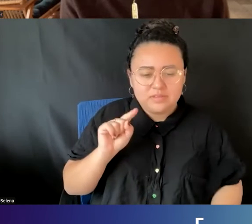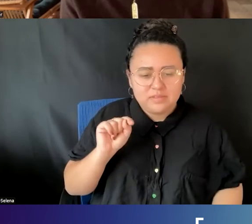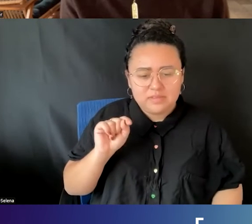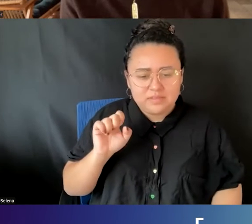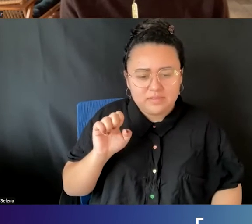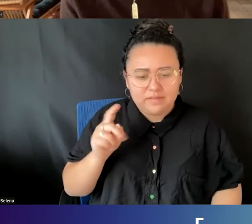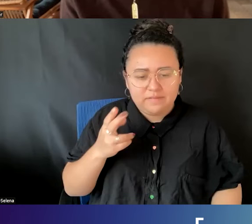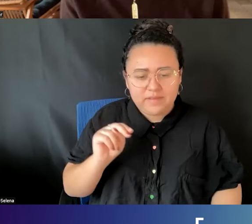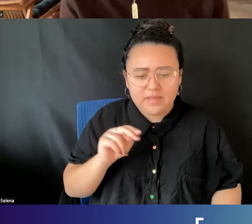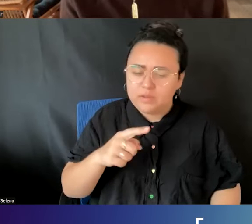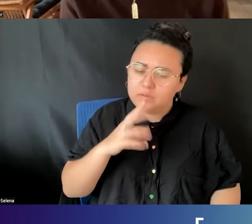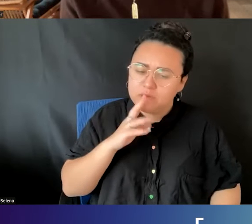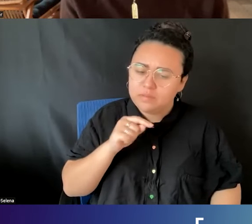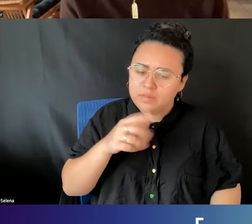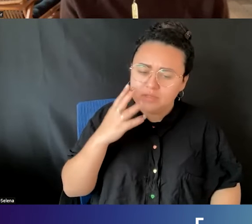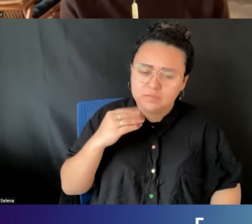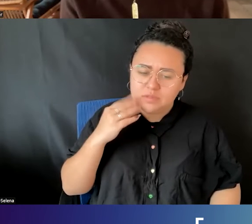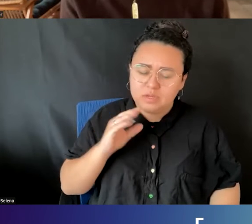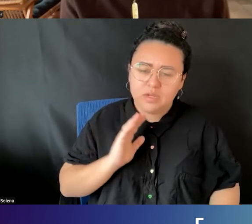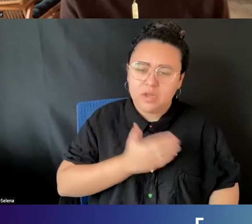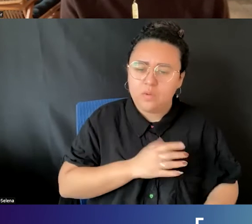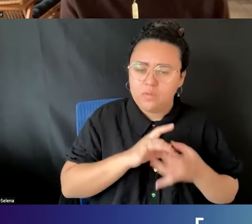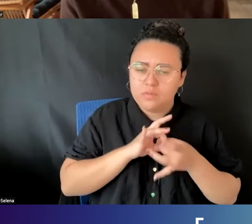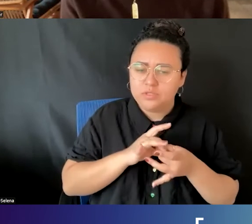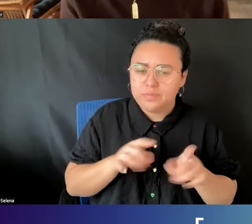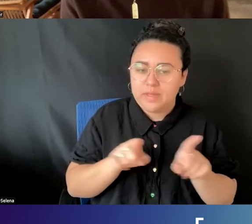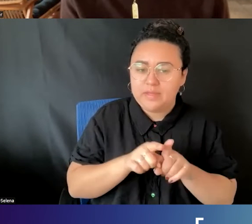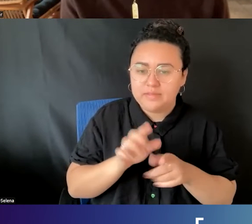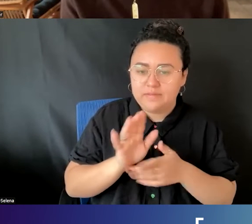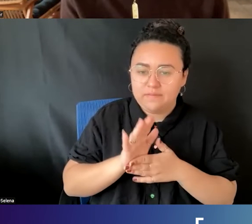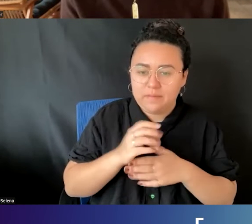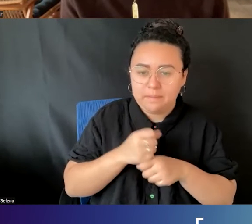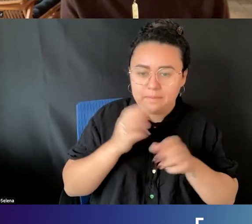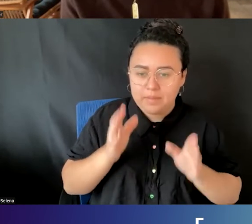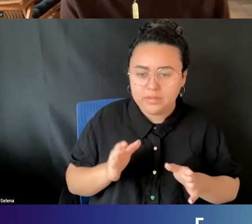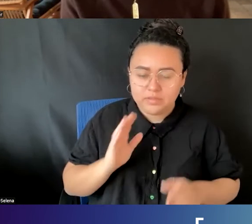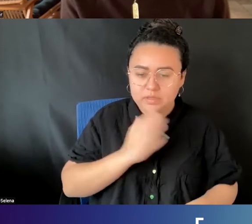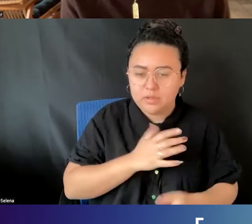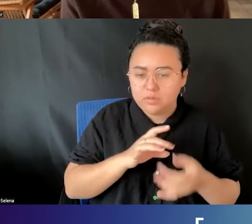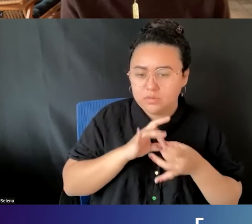well, too, which is our relationship as filmmakers. Our relationship to distributors